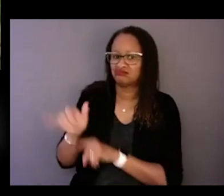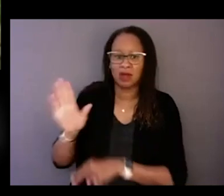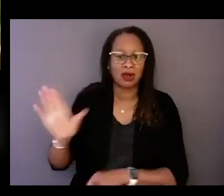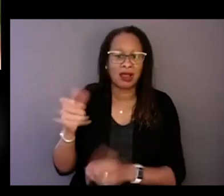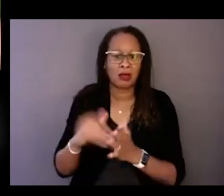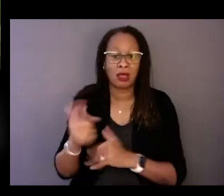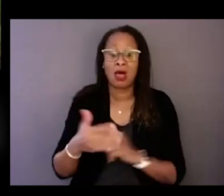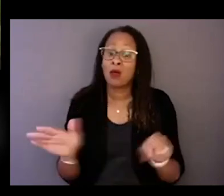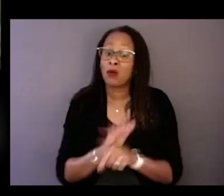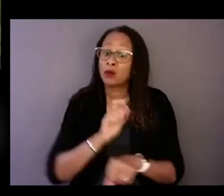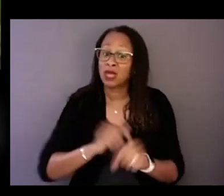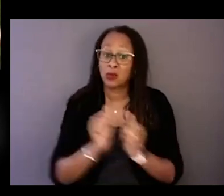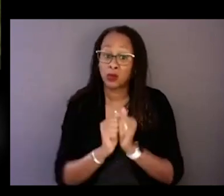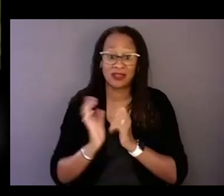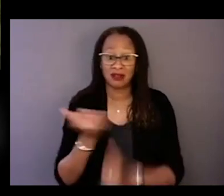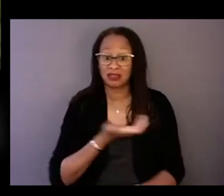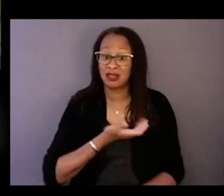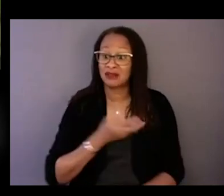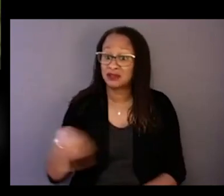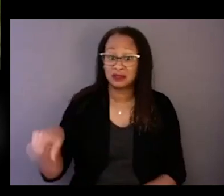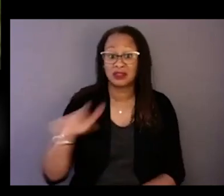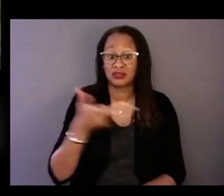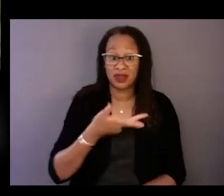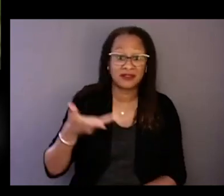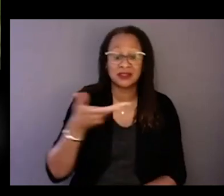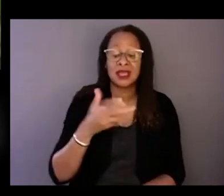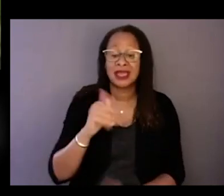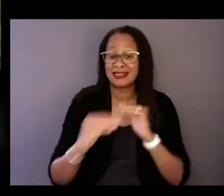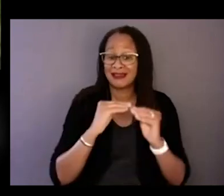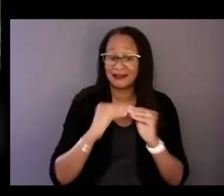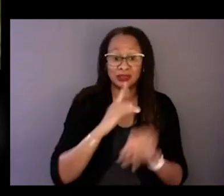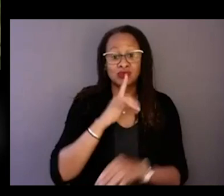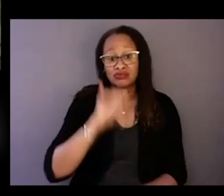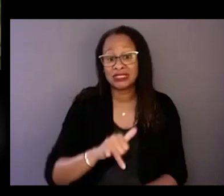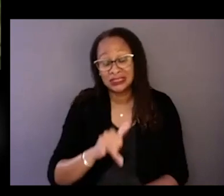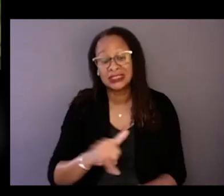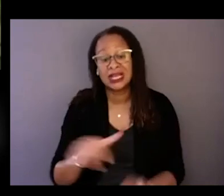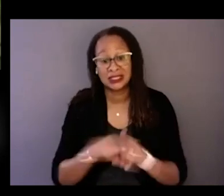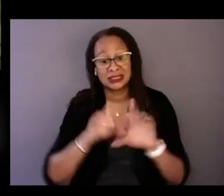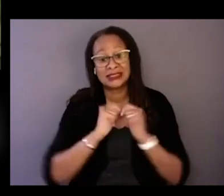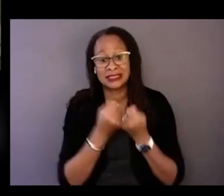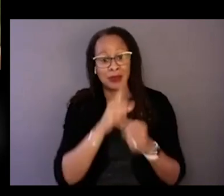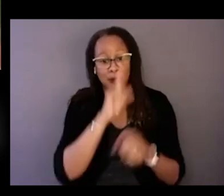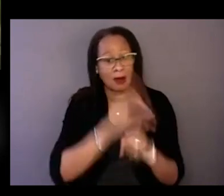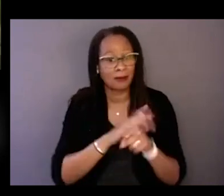even just amongst ourselves talking about her in the edit, I think that it was different